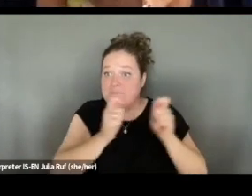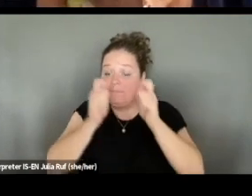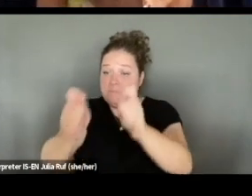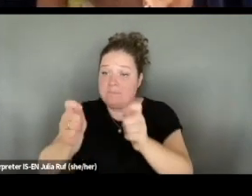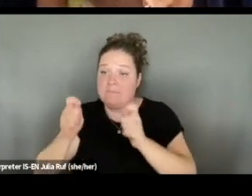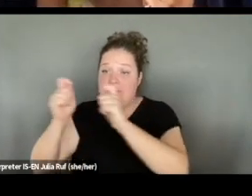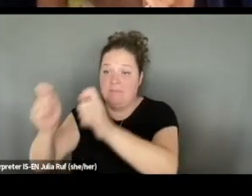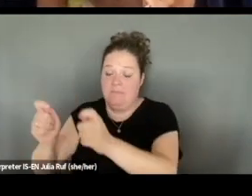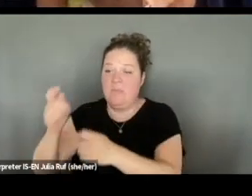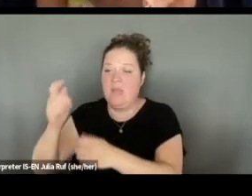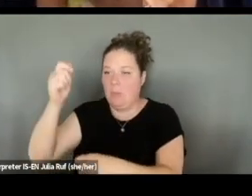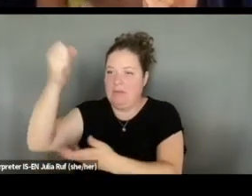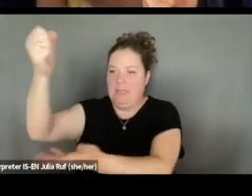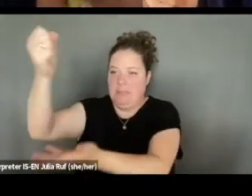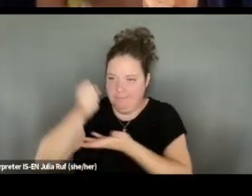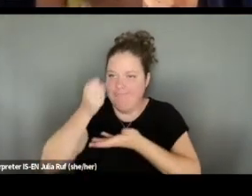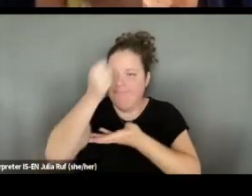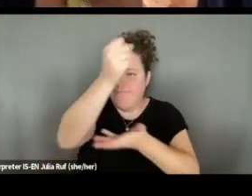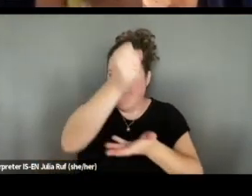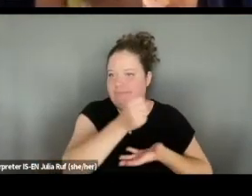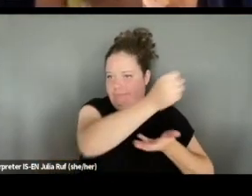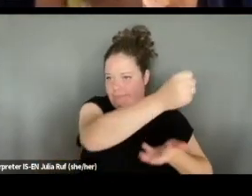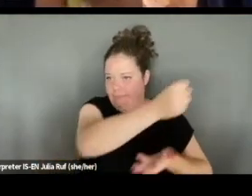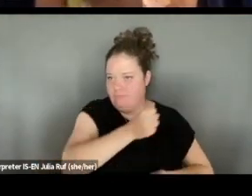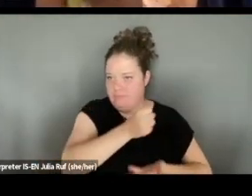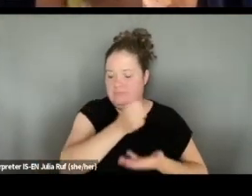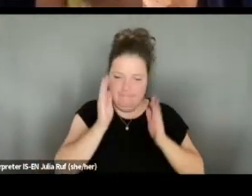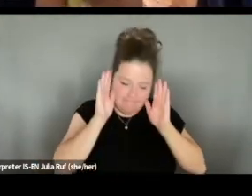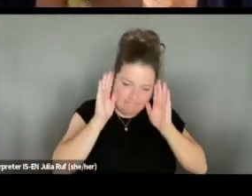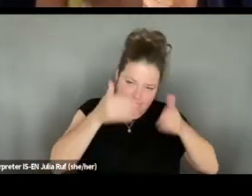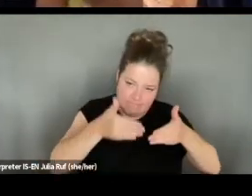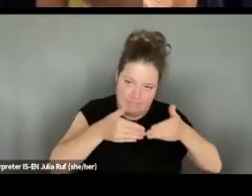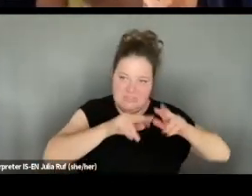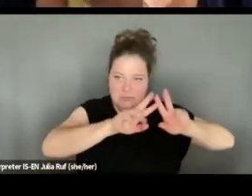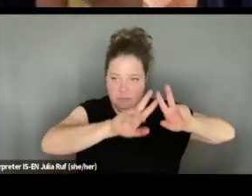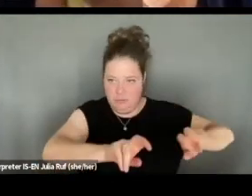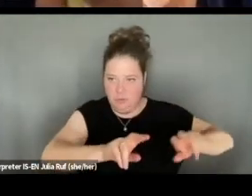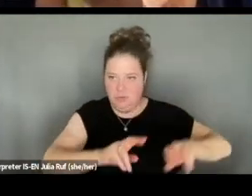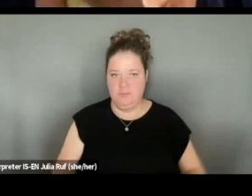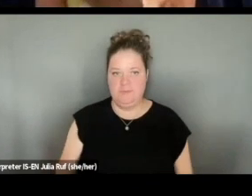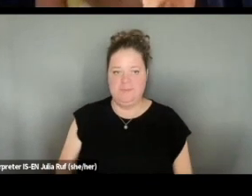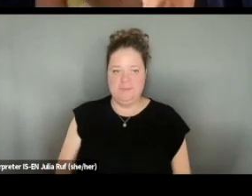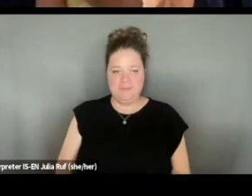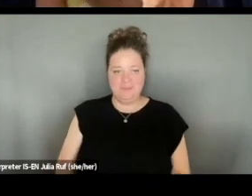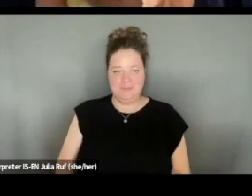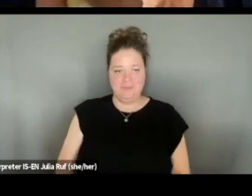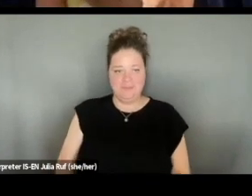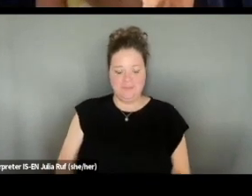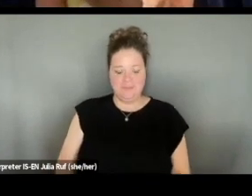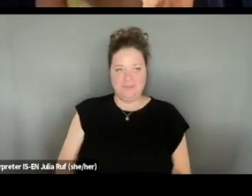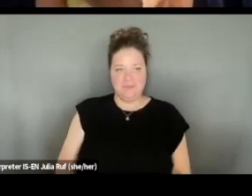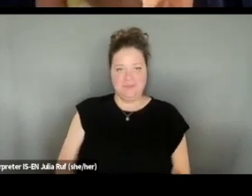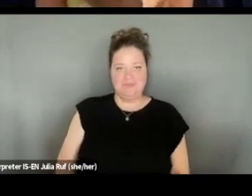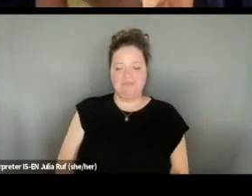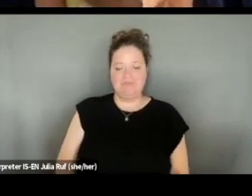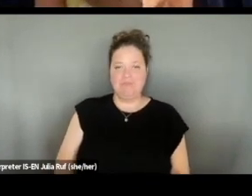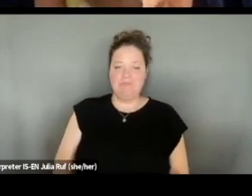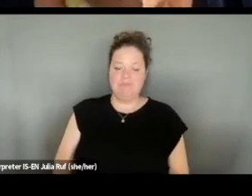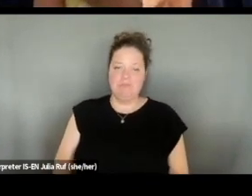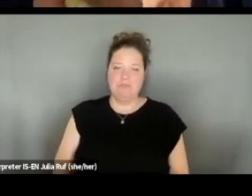funding instruments to be able to focus on research this way. And the research we do, the